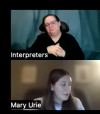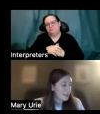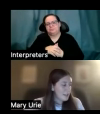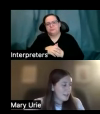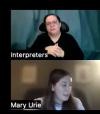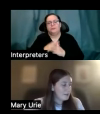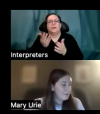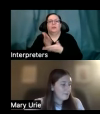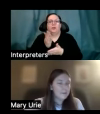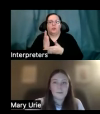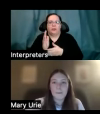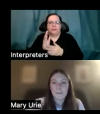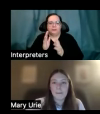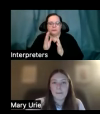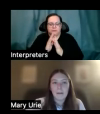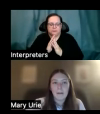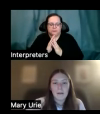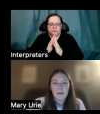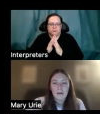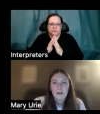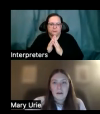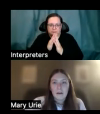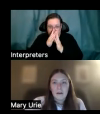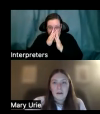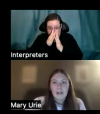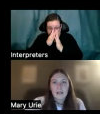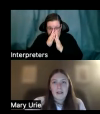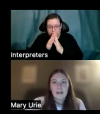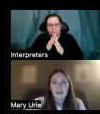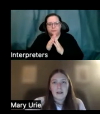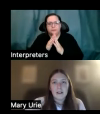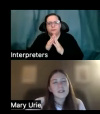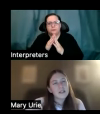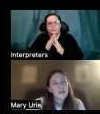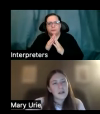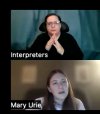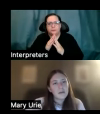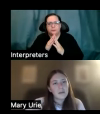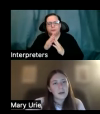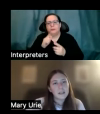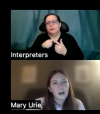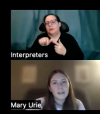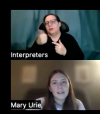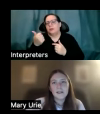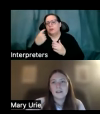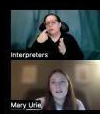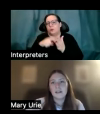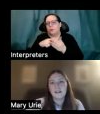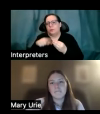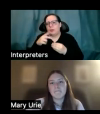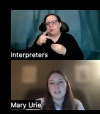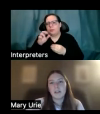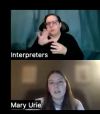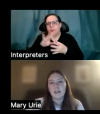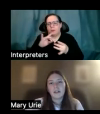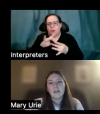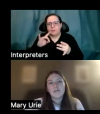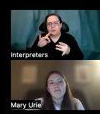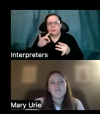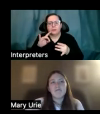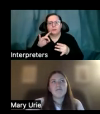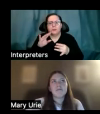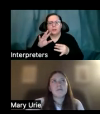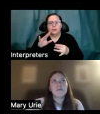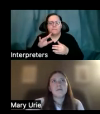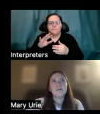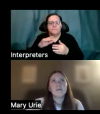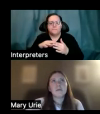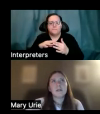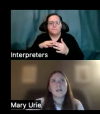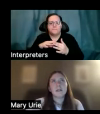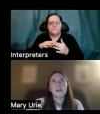righty. And then, just another note on public comment. There